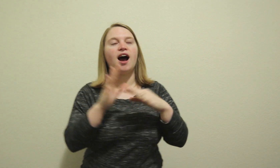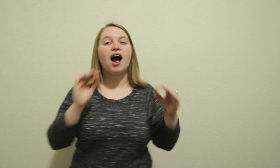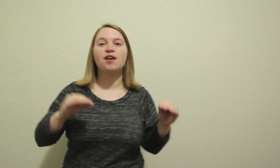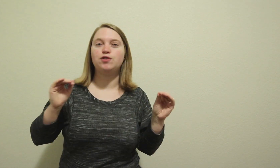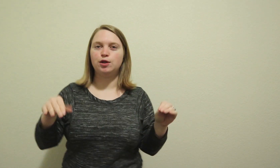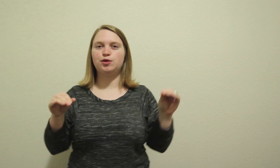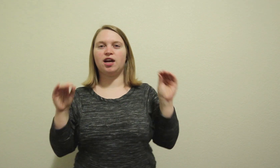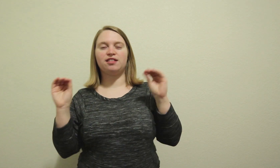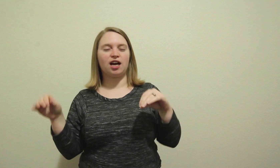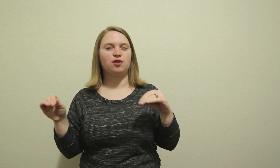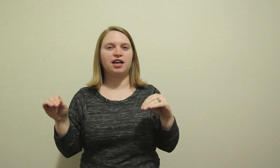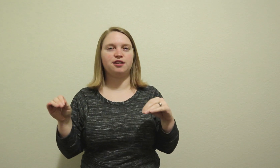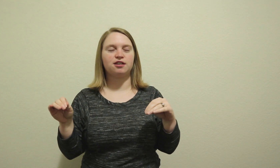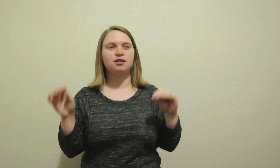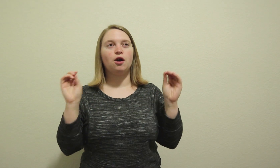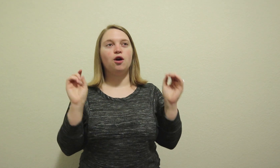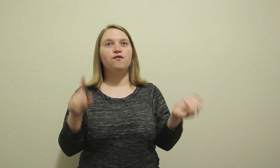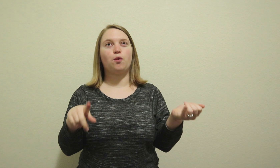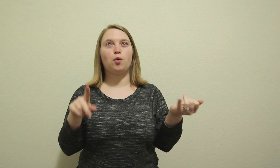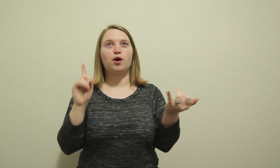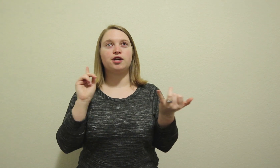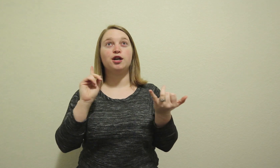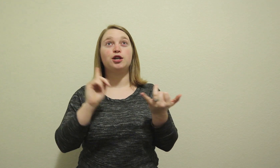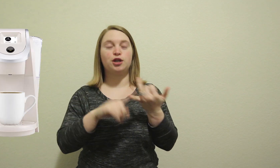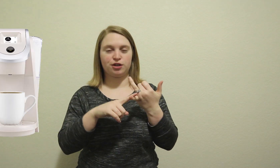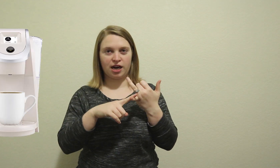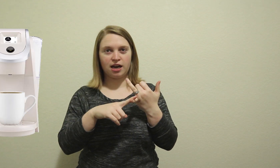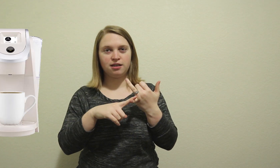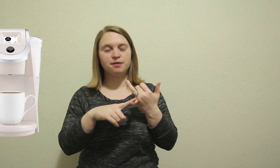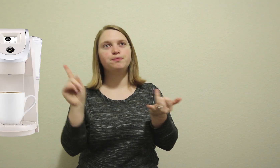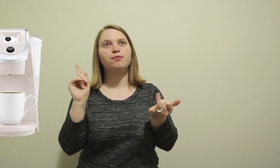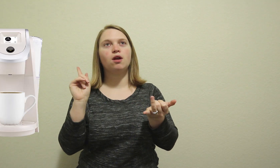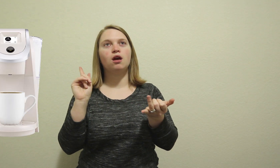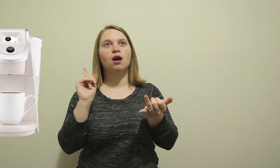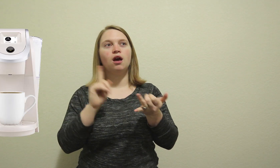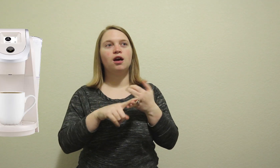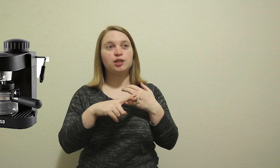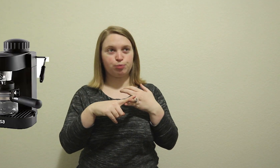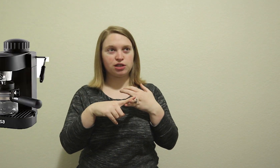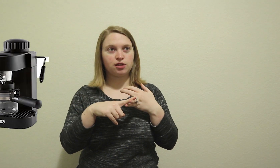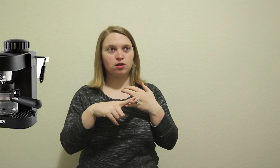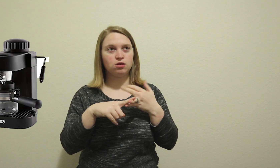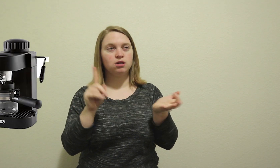I've used that grinder for Keurig espresso